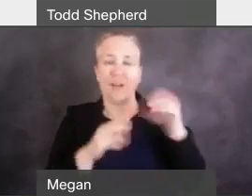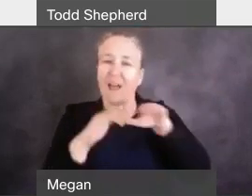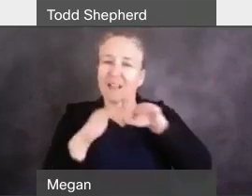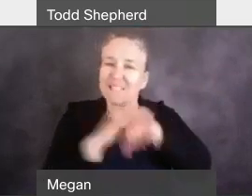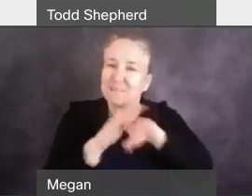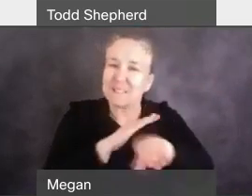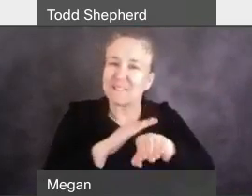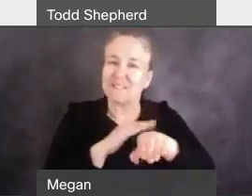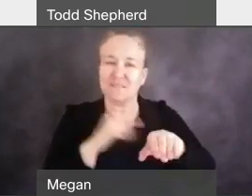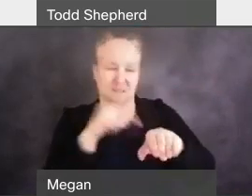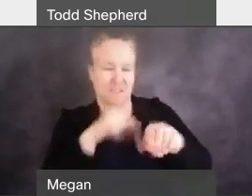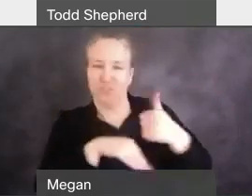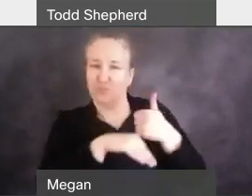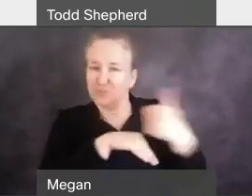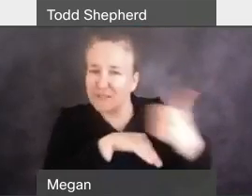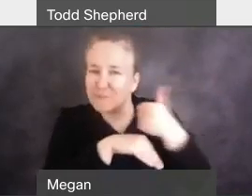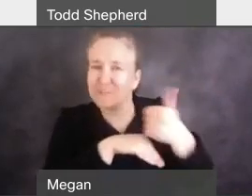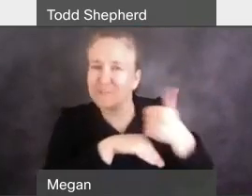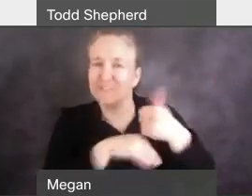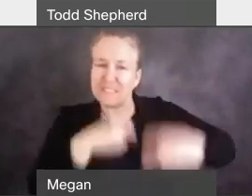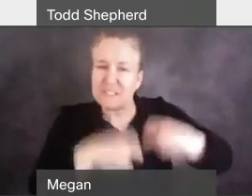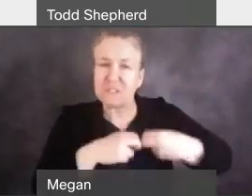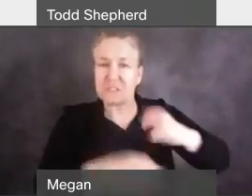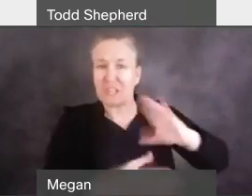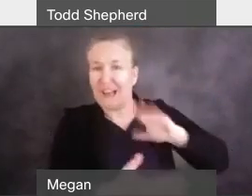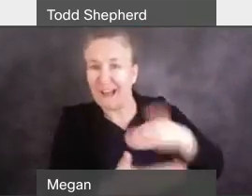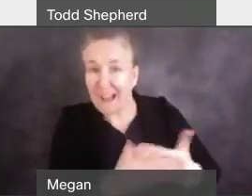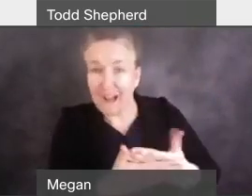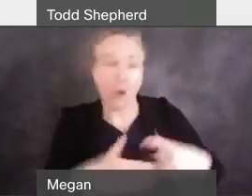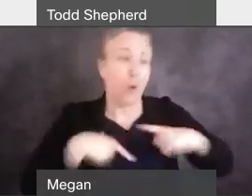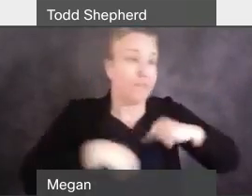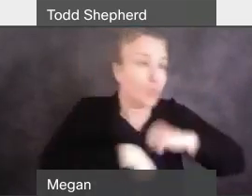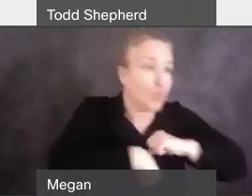transportation or other issues or being able to get off work, you know, things like that, to be able